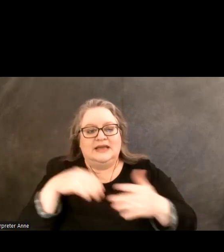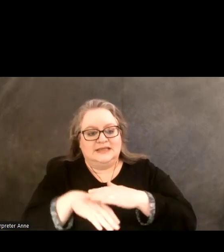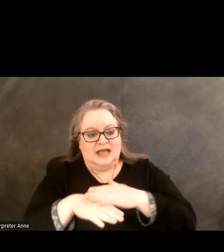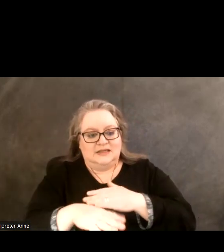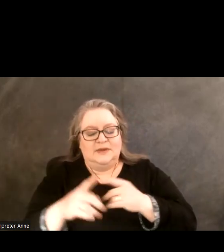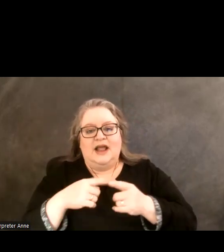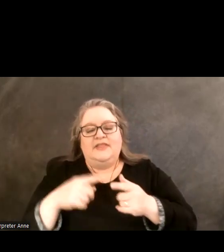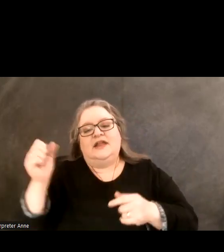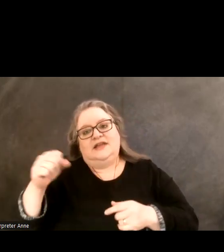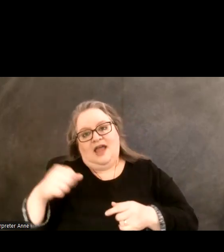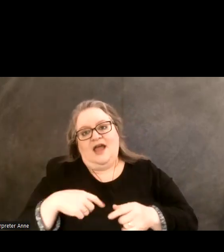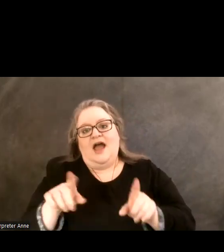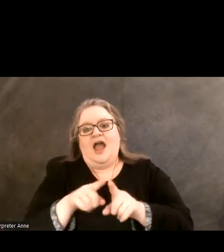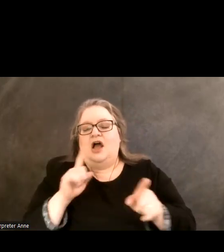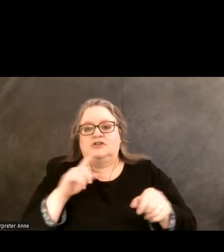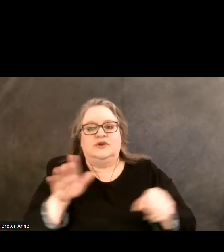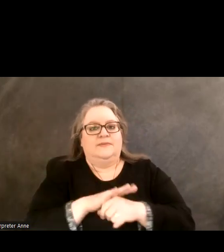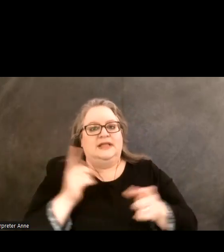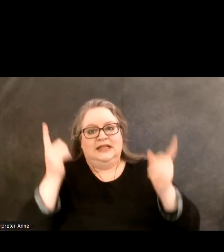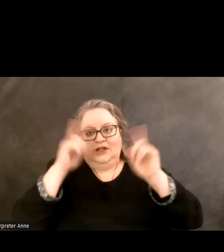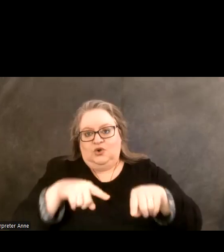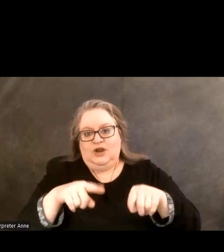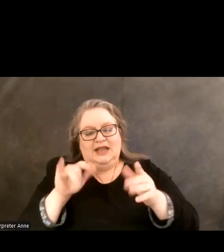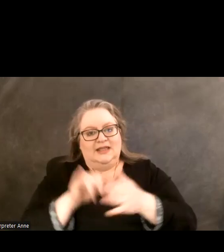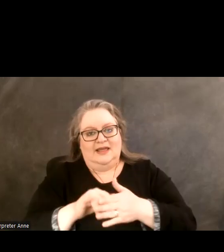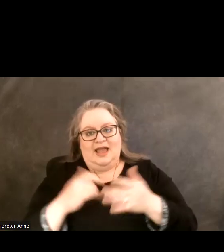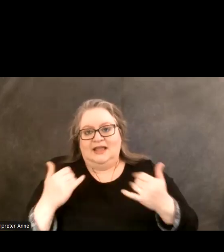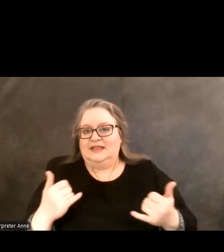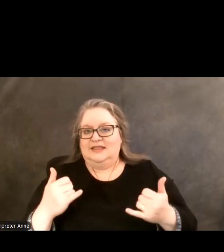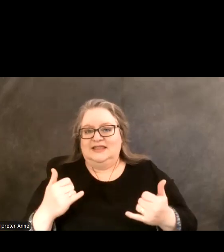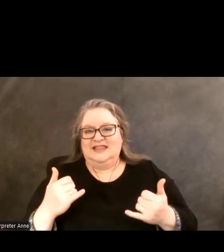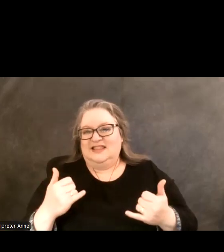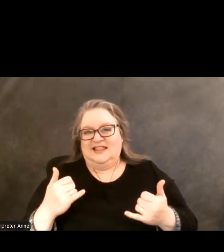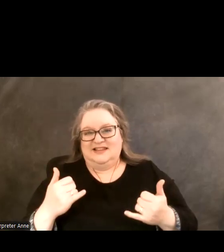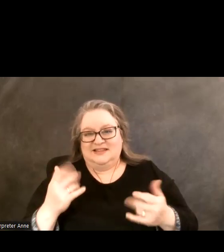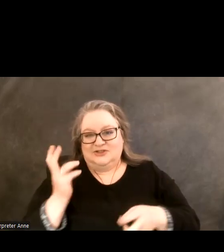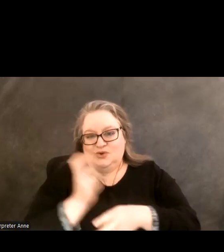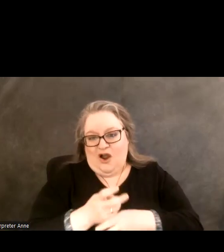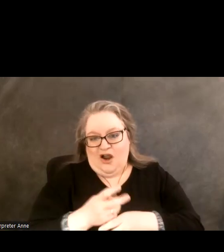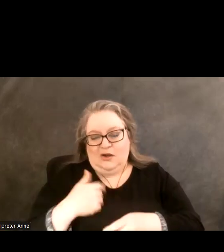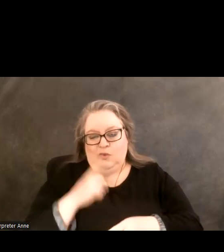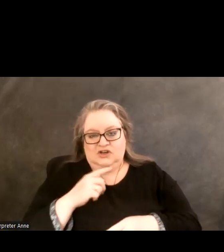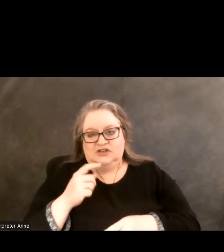yeah, I also completely agree that the "this is too hard, we're going to just throw everything away because this is